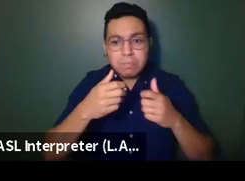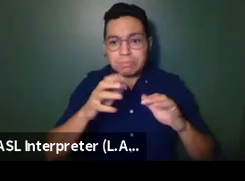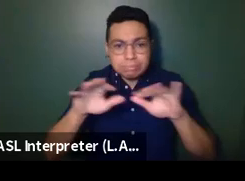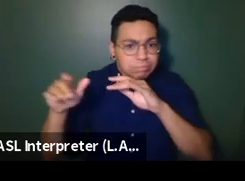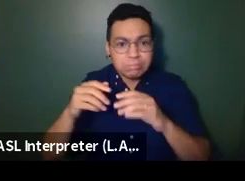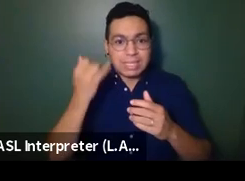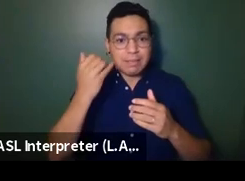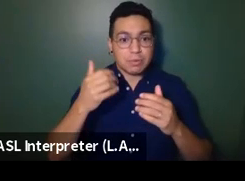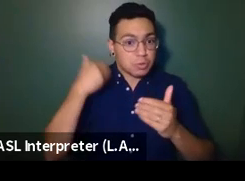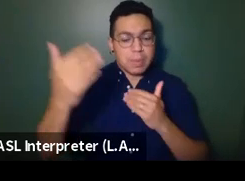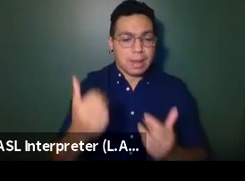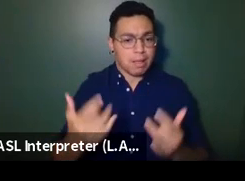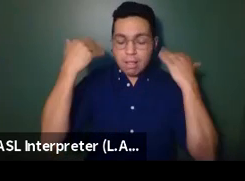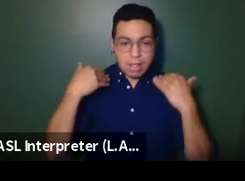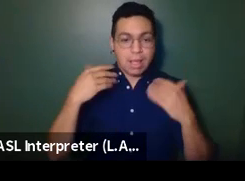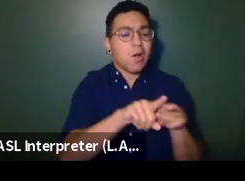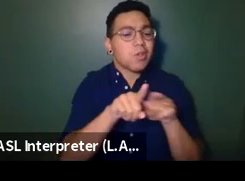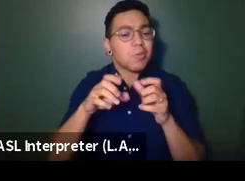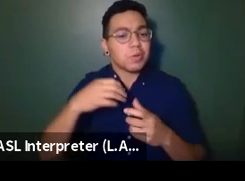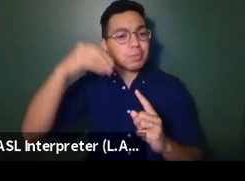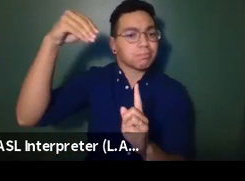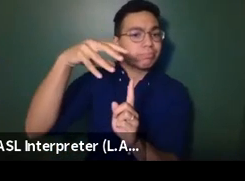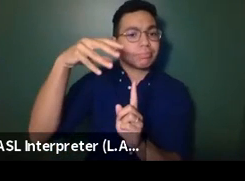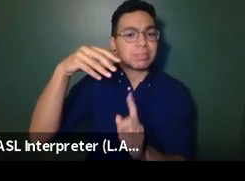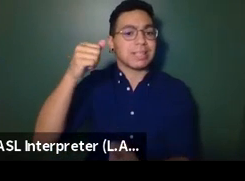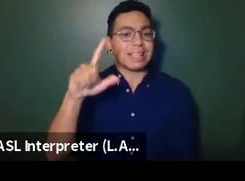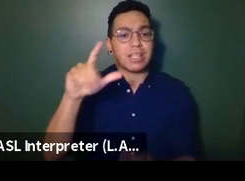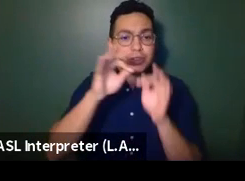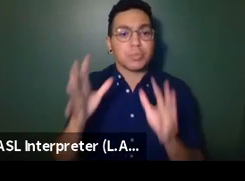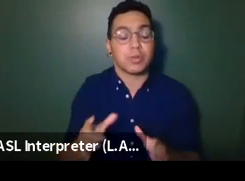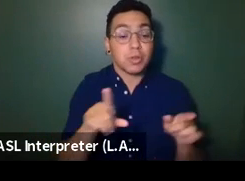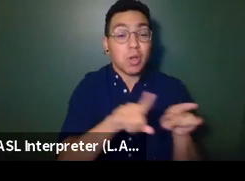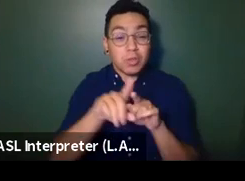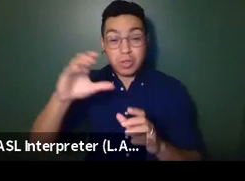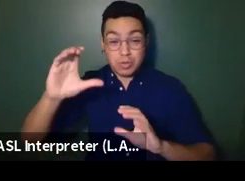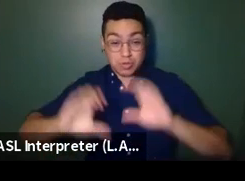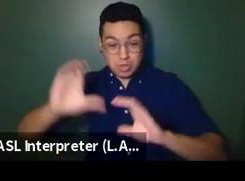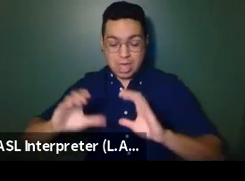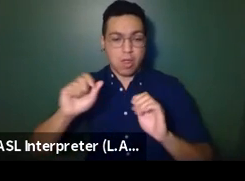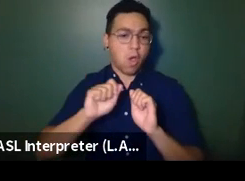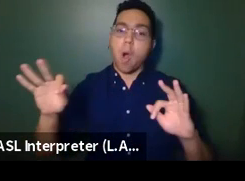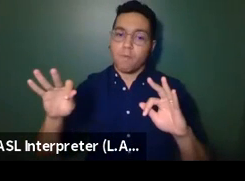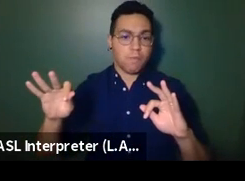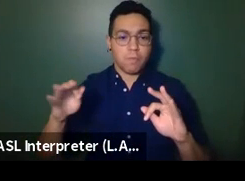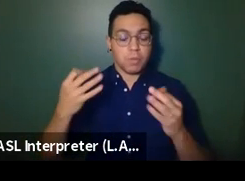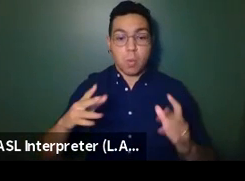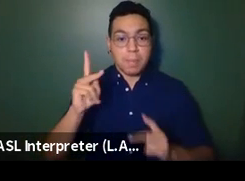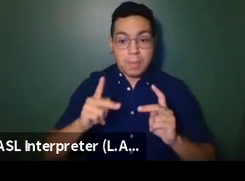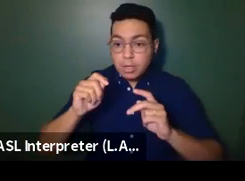Jeff Crawford: And also to note your chat features are turned off because with this many people, it gets a little chaotic with everybody chatting in your chat feature today.